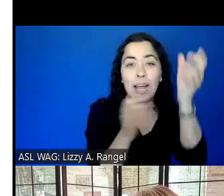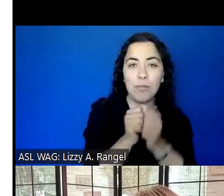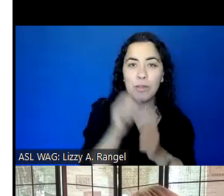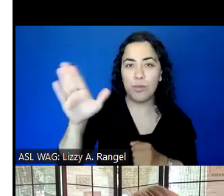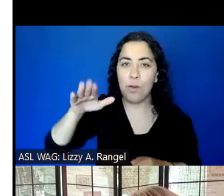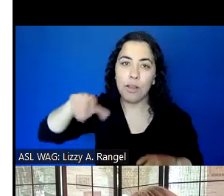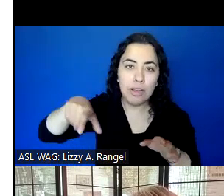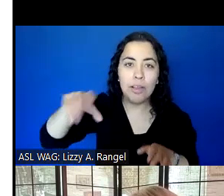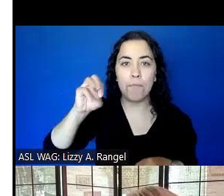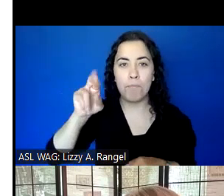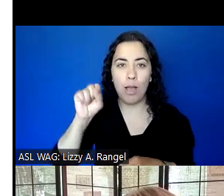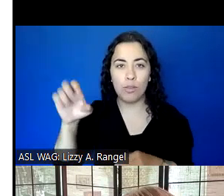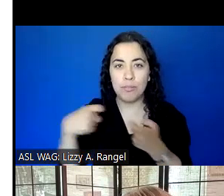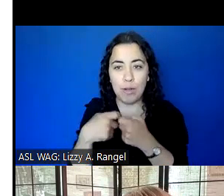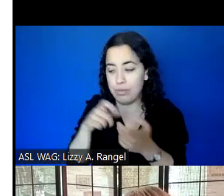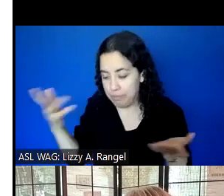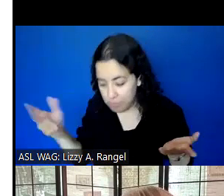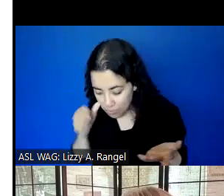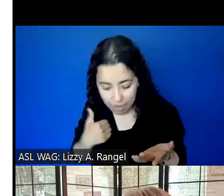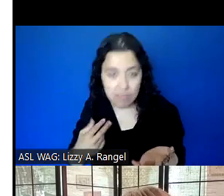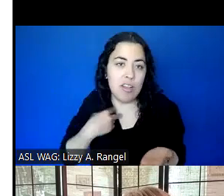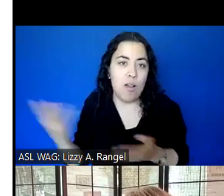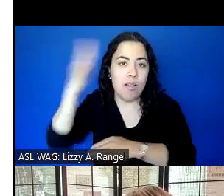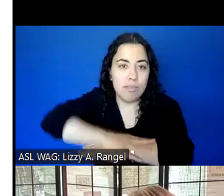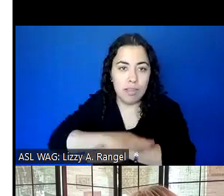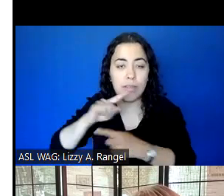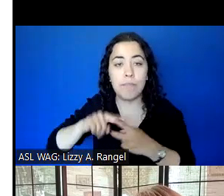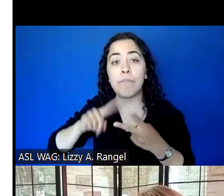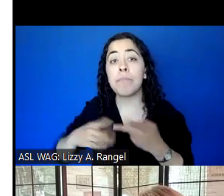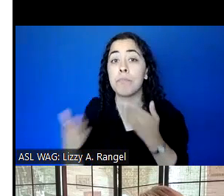more disabled with time. You know, our eyes, our hearing, our body starts to deteriorate.